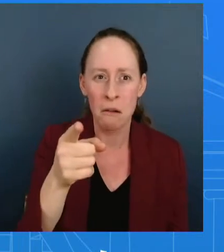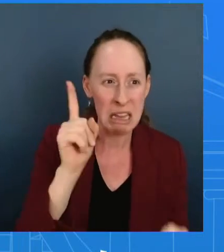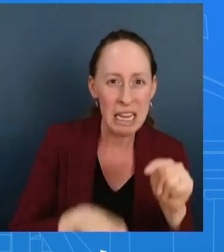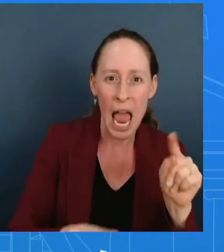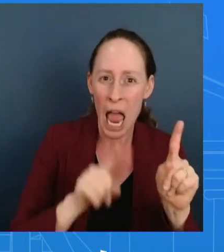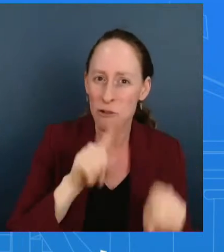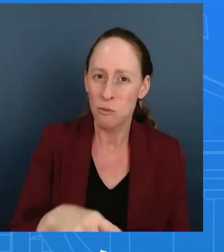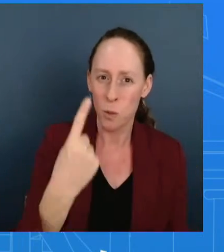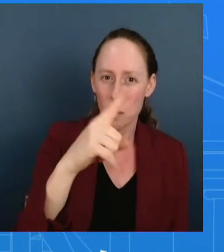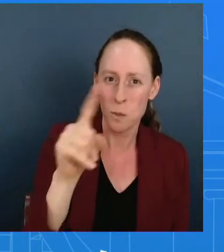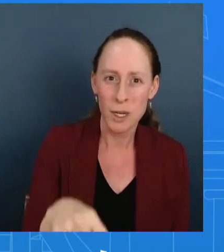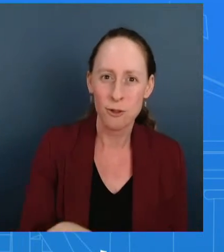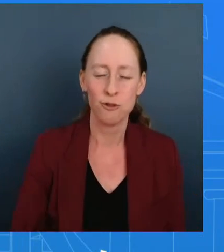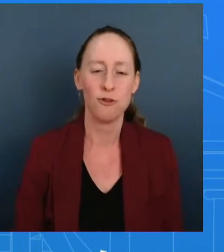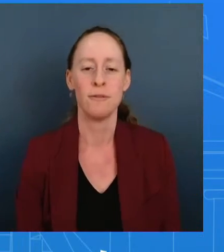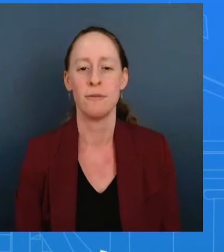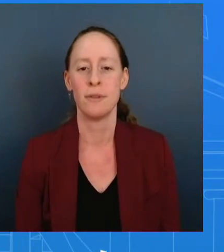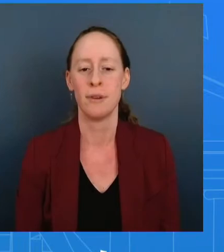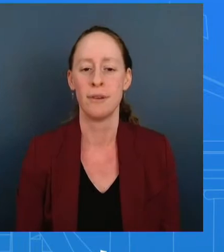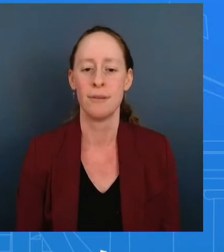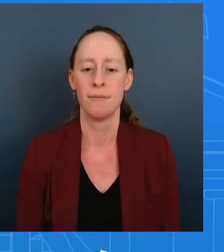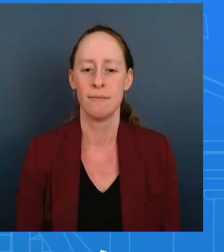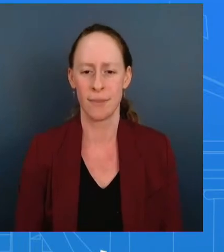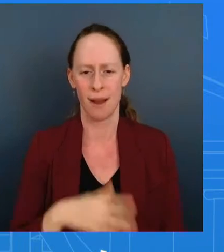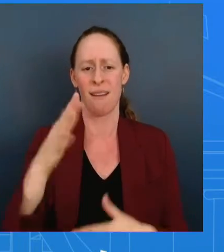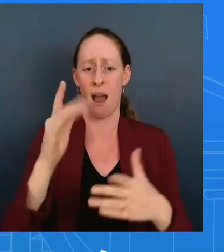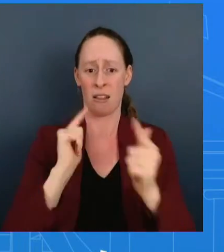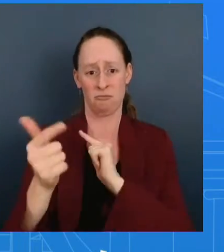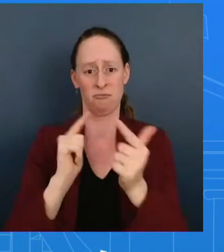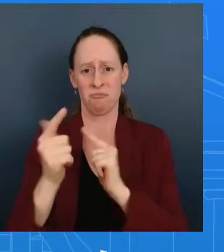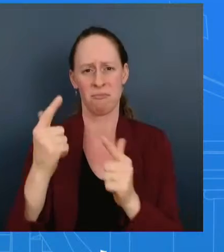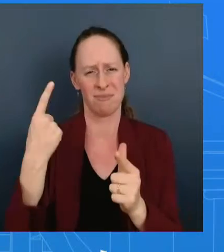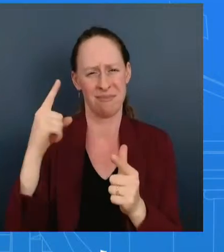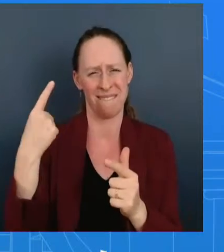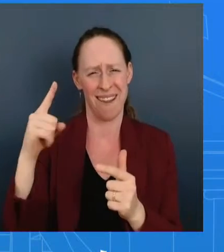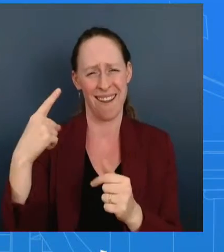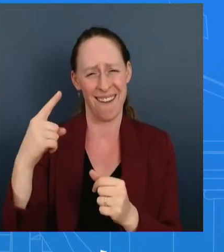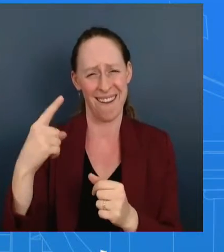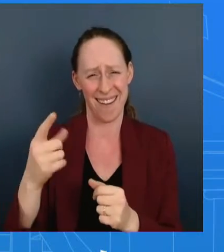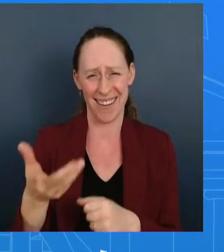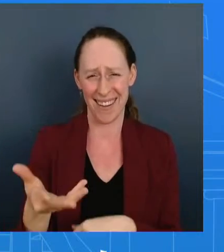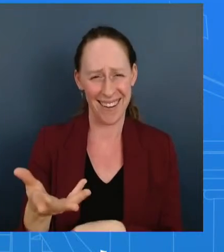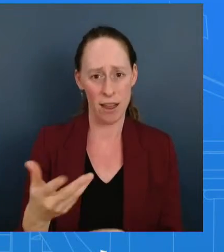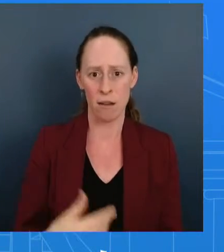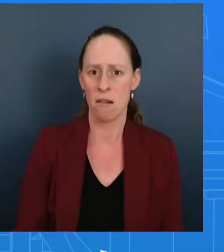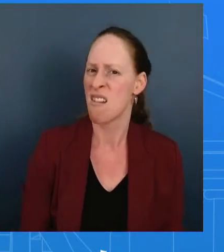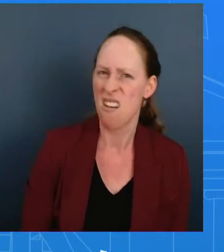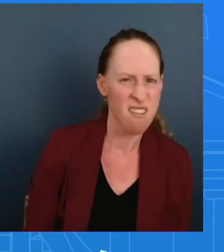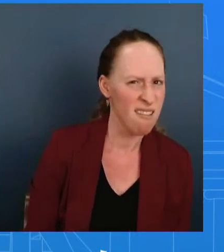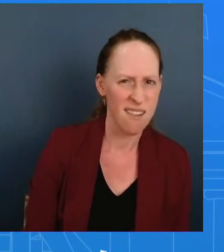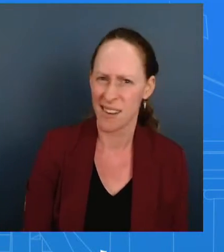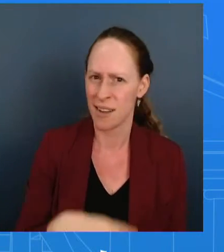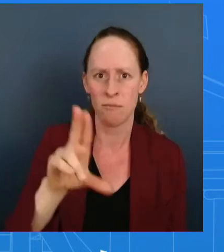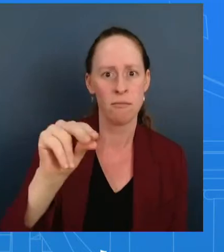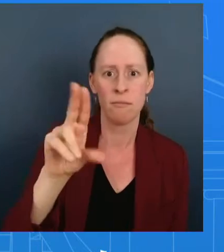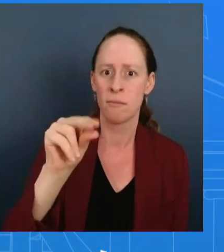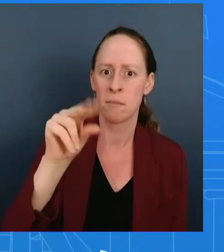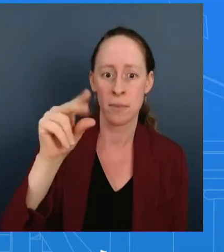The Press: Well, we're a little miffed around here about how information has been shared with the press corps about him. Ms. Jean-Pierre: What are you -- what are you missed about? What are you missed about? The Press: Oh, everything he just asked about.